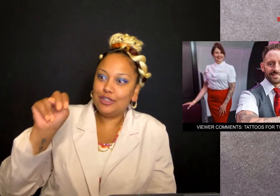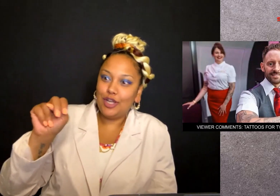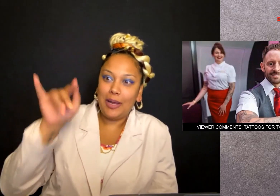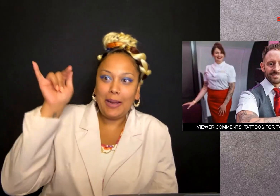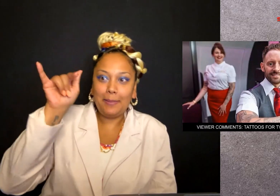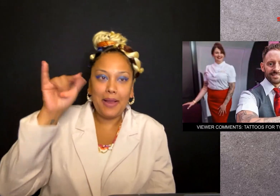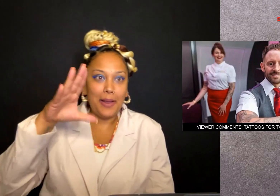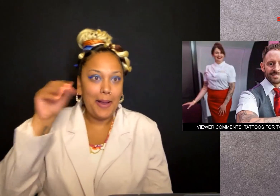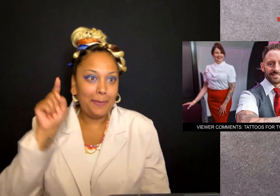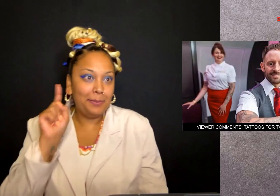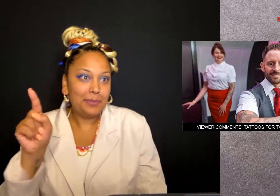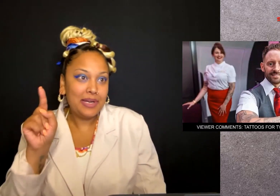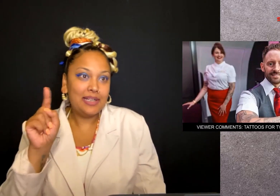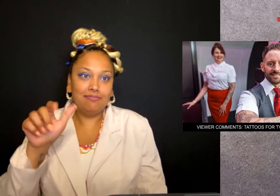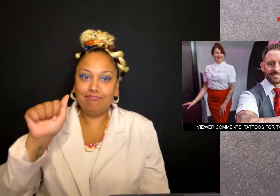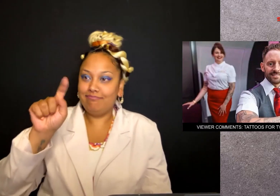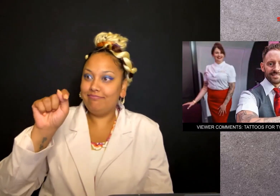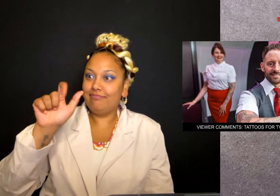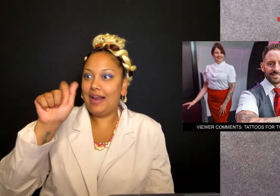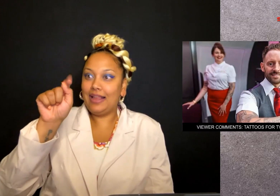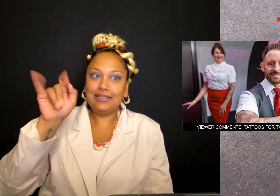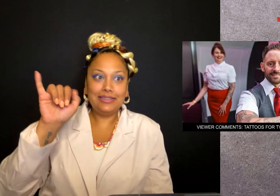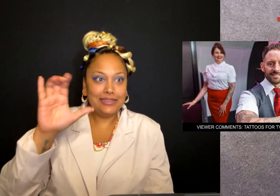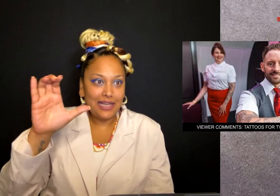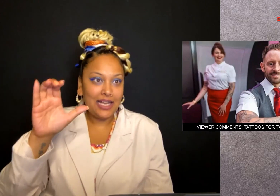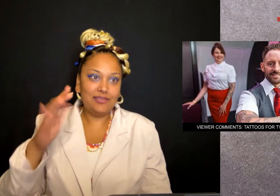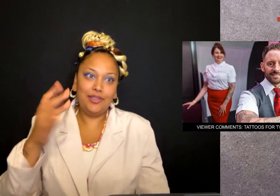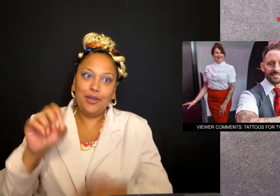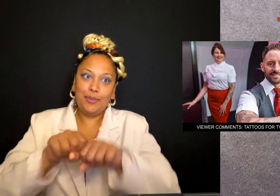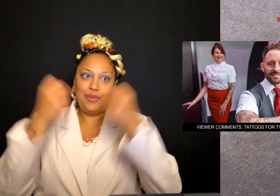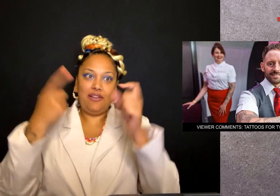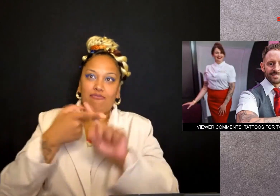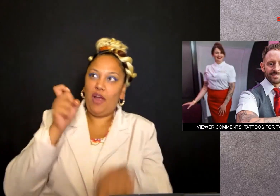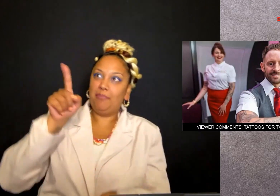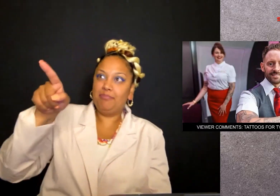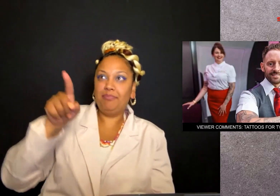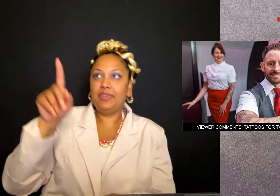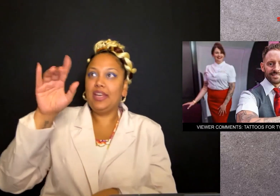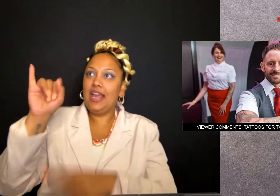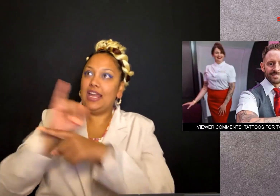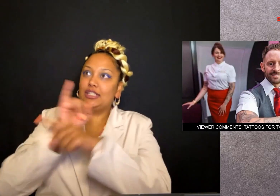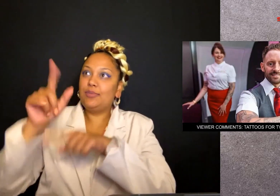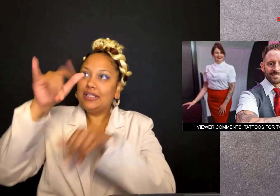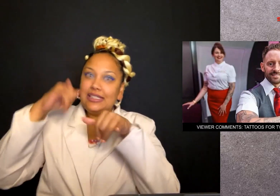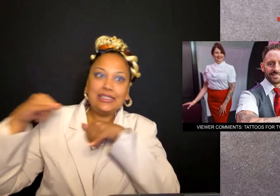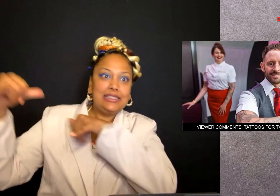in Wednesday's broadcast we told you Virgin Atlantic Airlines is breaking from industry